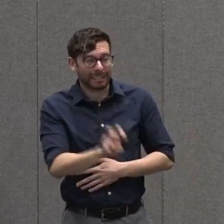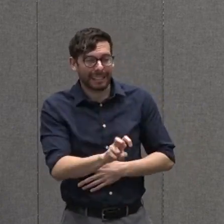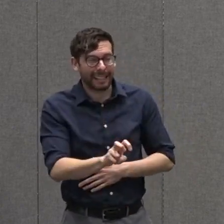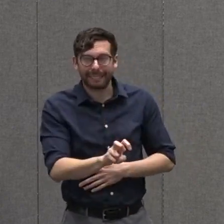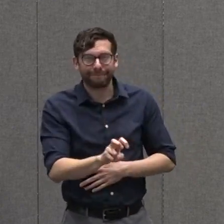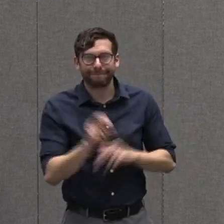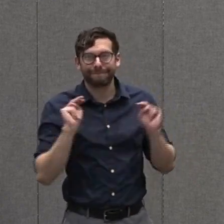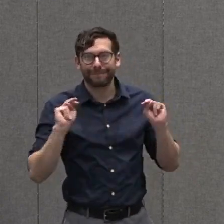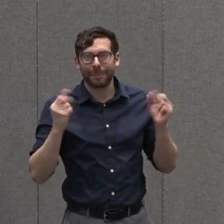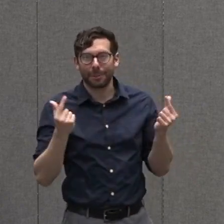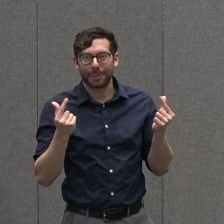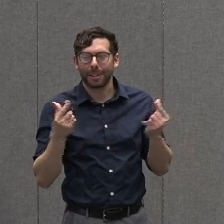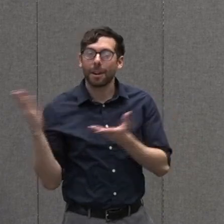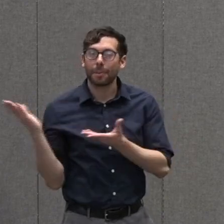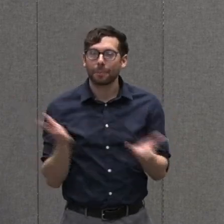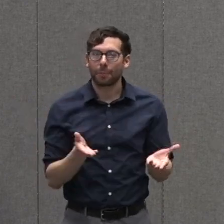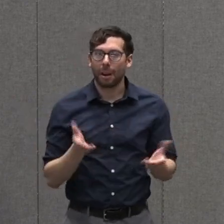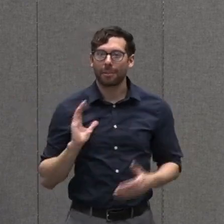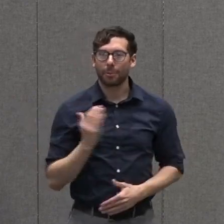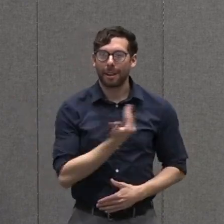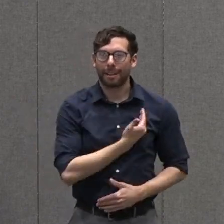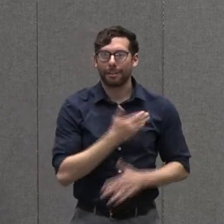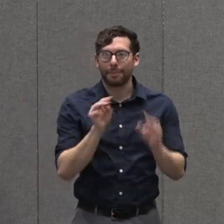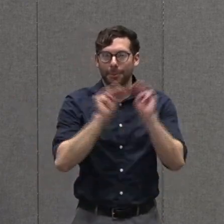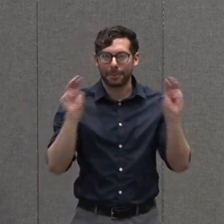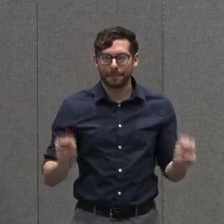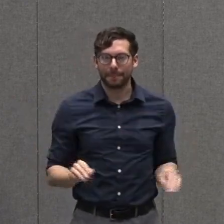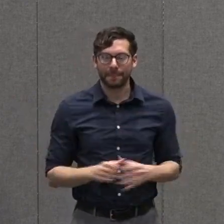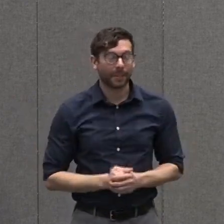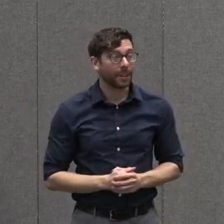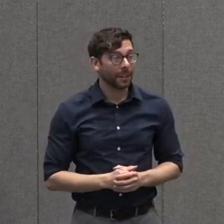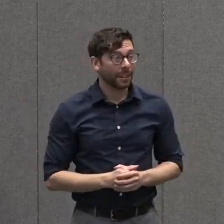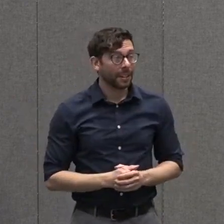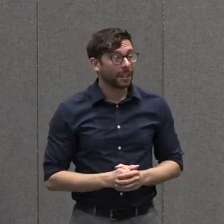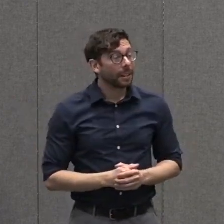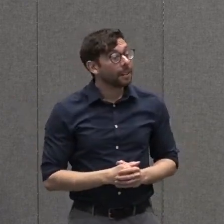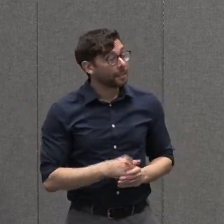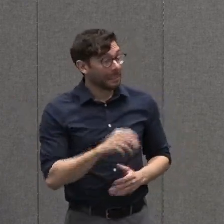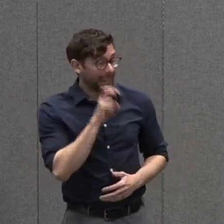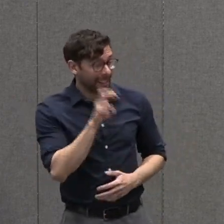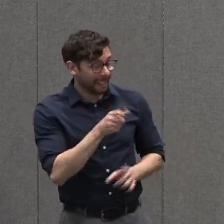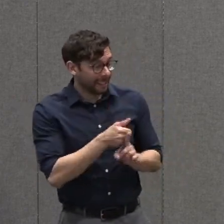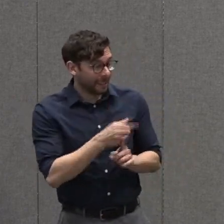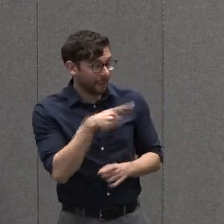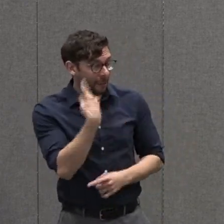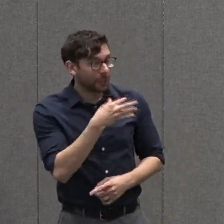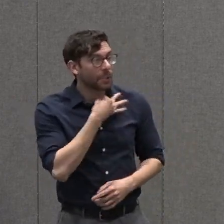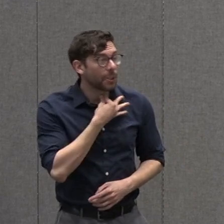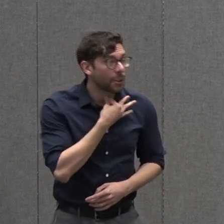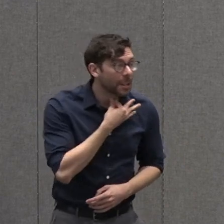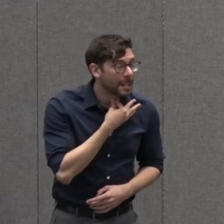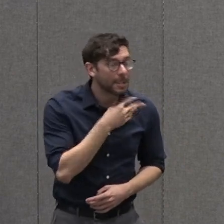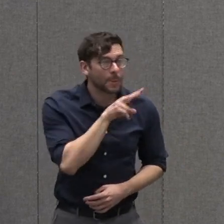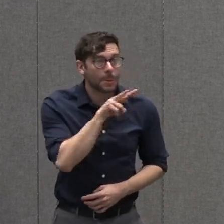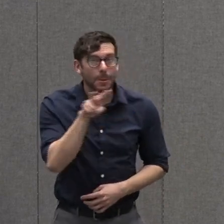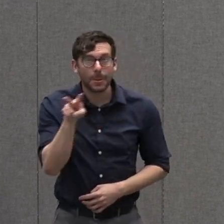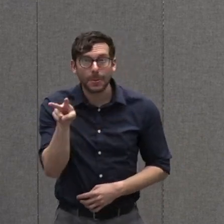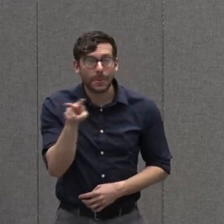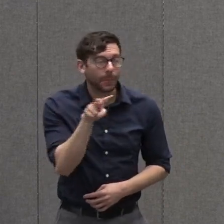He's very curious, and looking around, looking at himself on the monitor, and exploring our table, here.